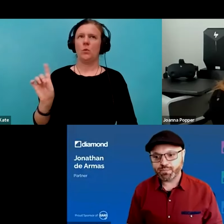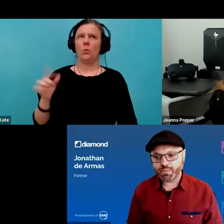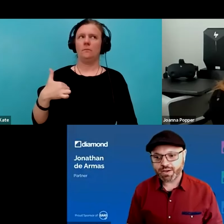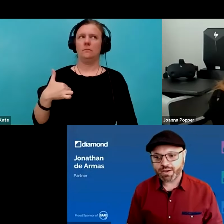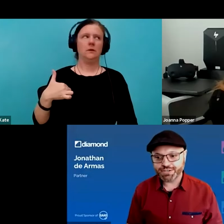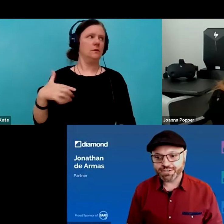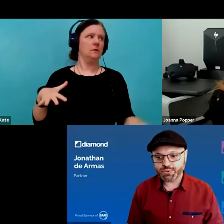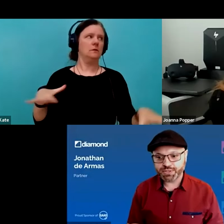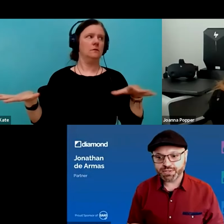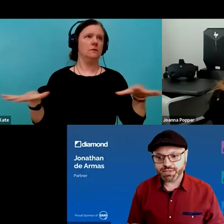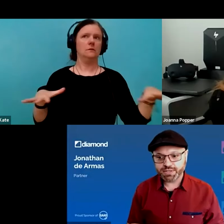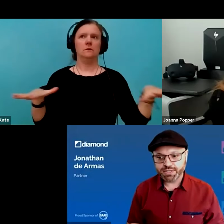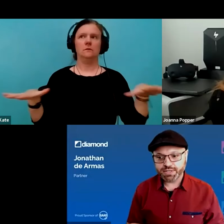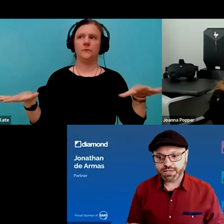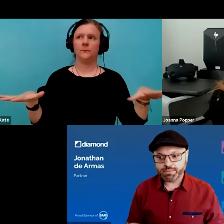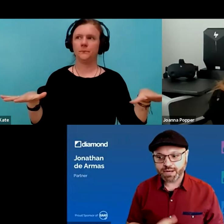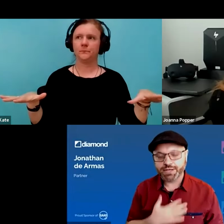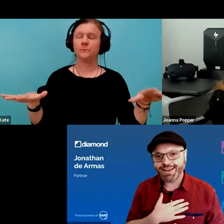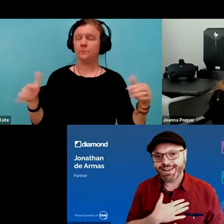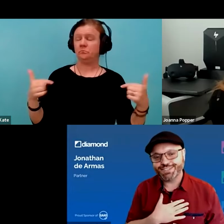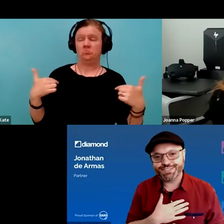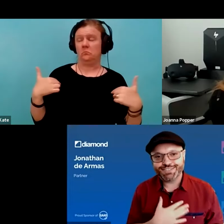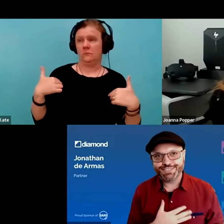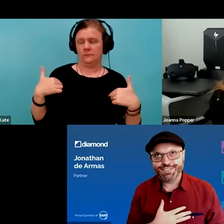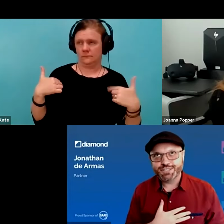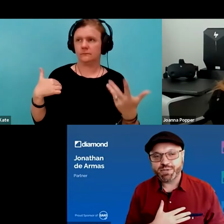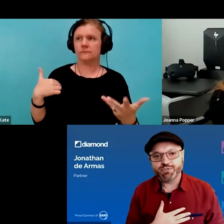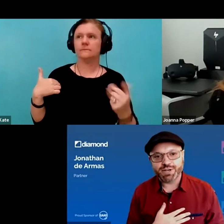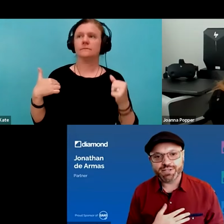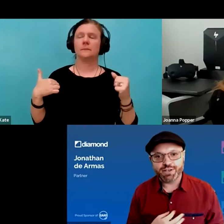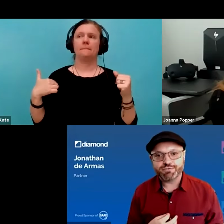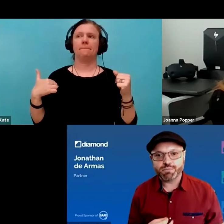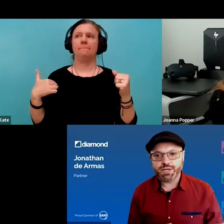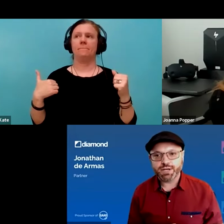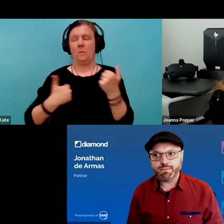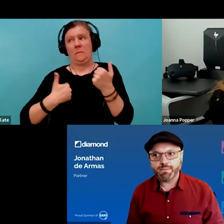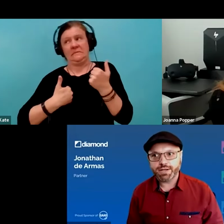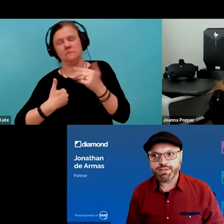Jonathan de Armas: I can totally I can. I can't speak for myself, but I think I